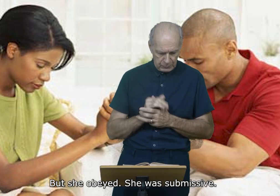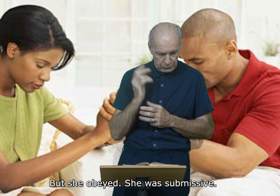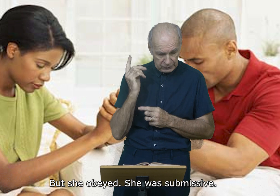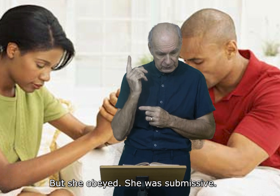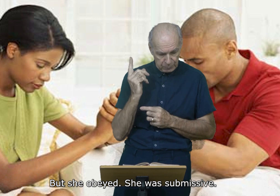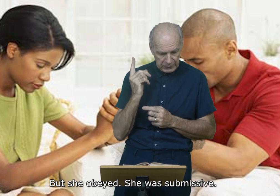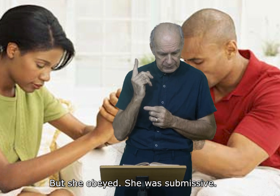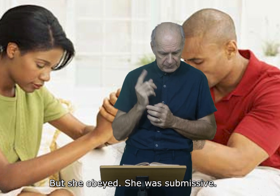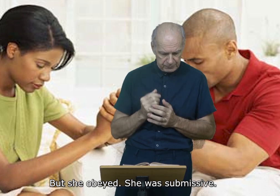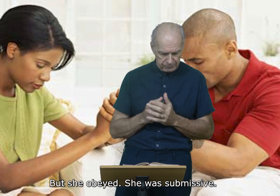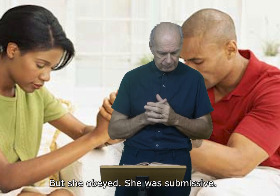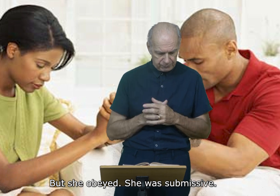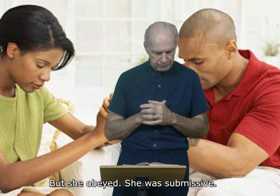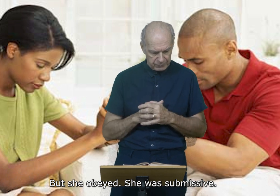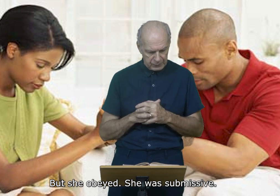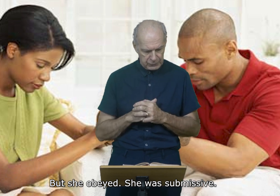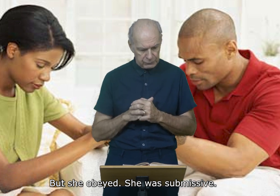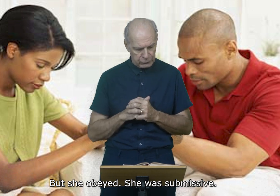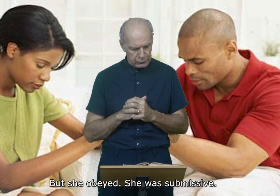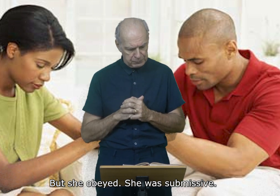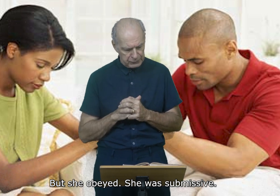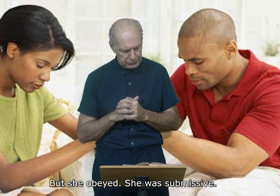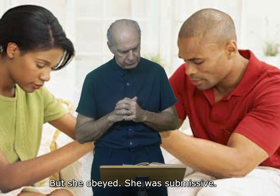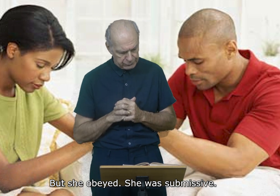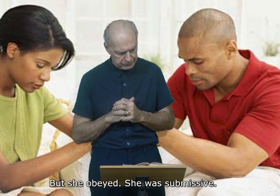But she obeyed. She was submissive.